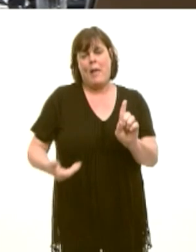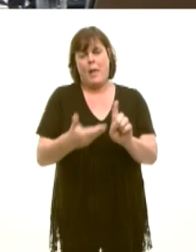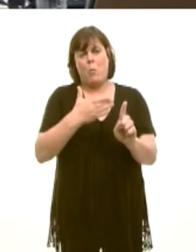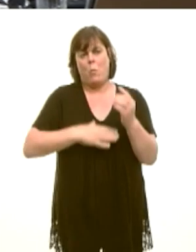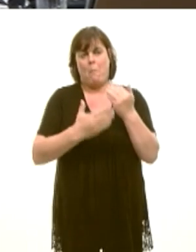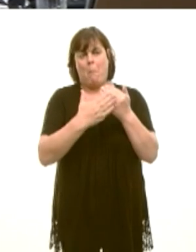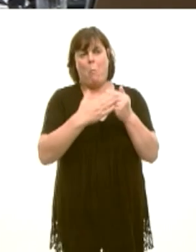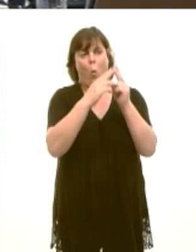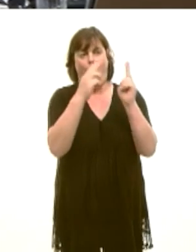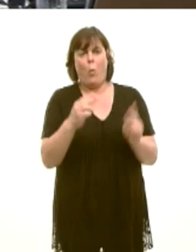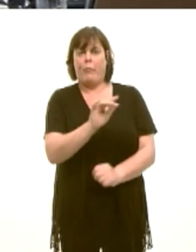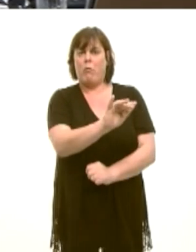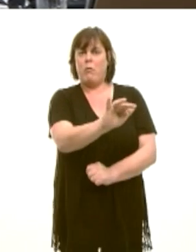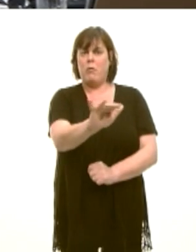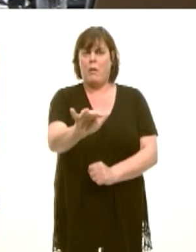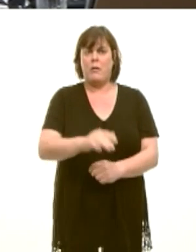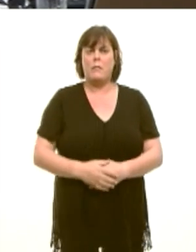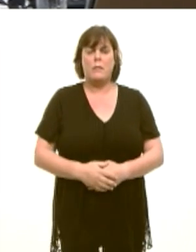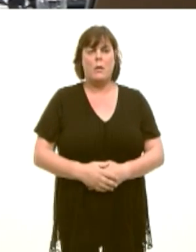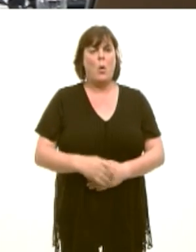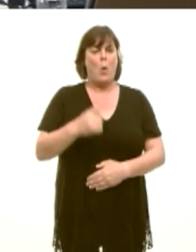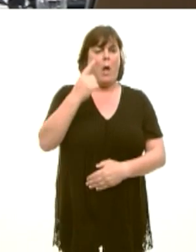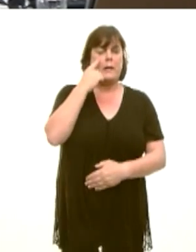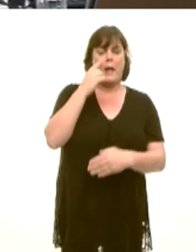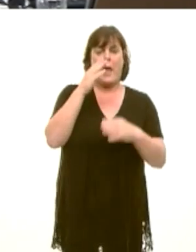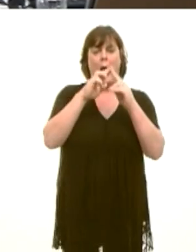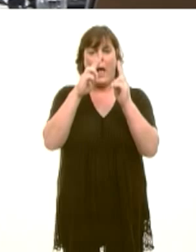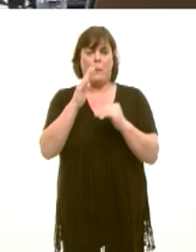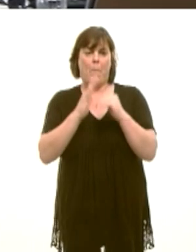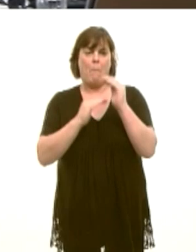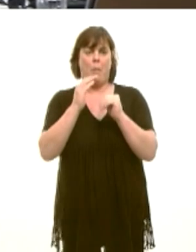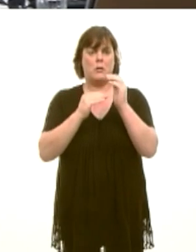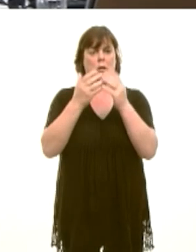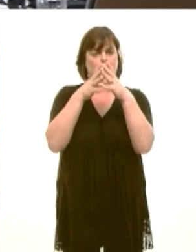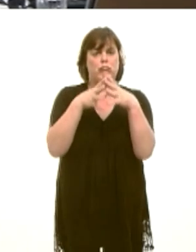do notice that house building activity in Wales is increasingóand increasing rapidlyóafter